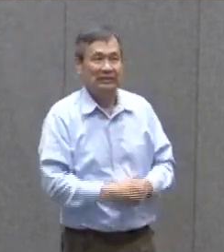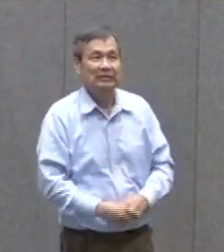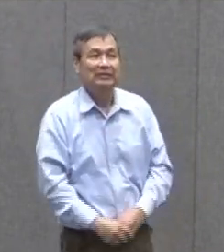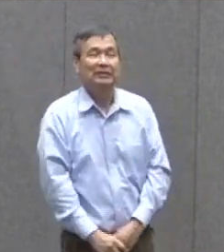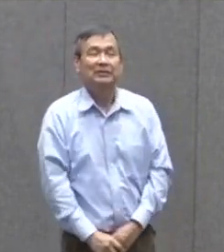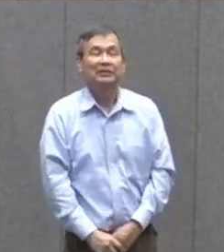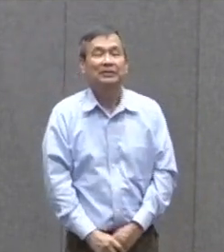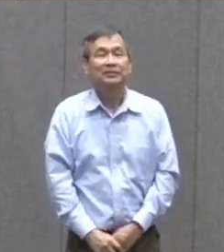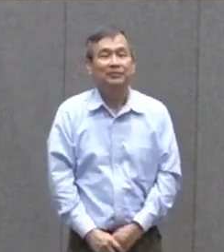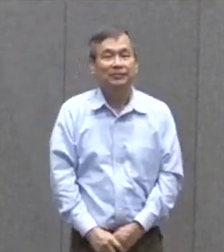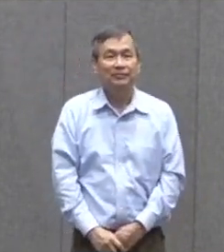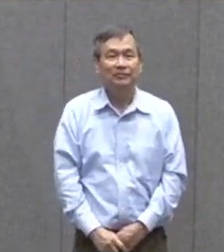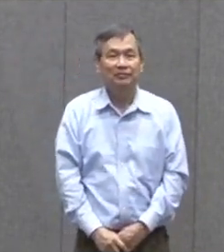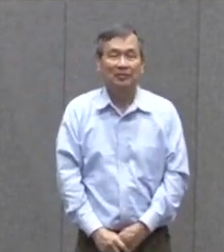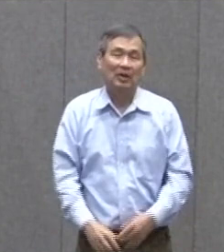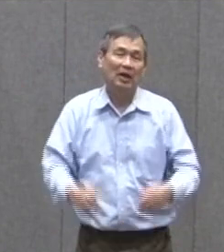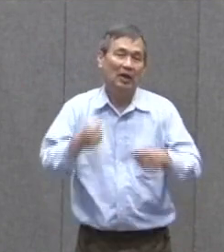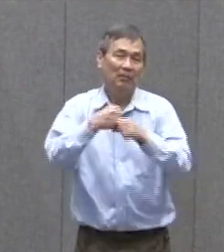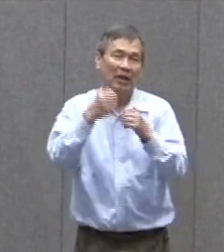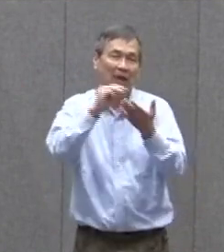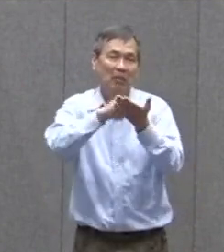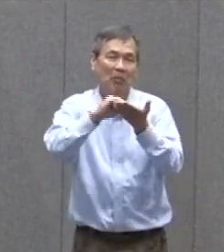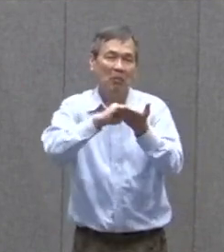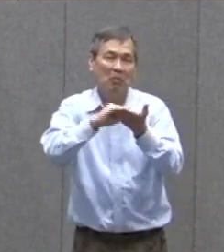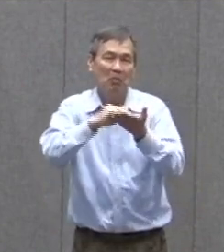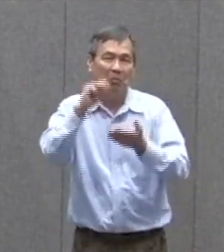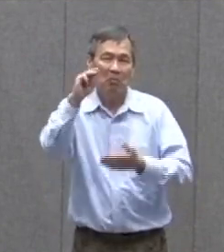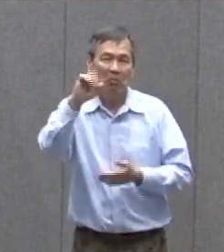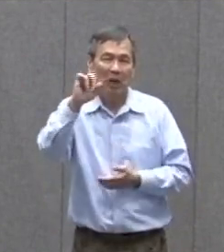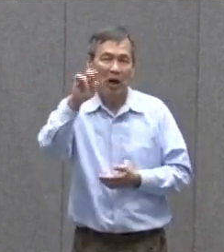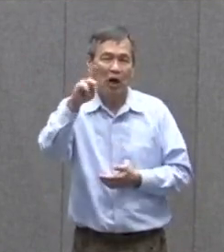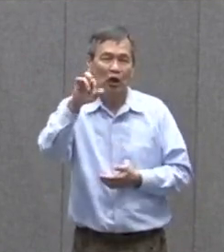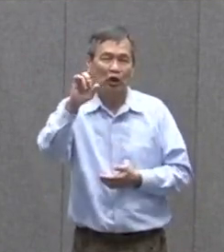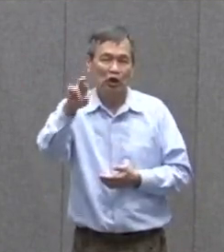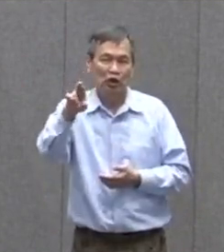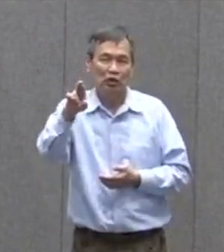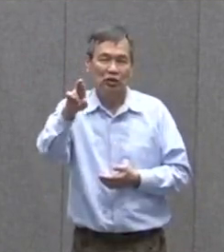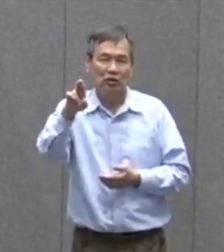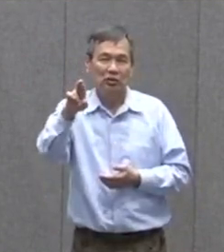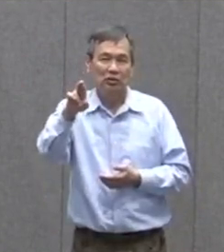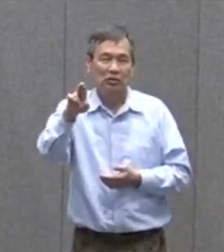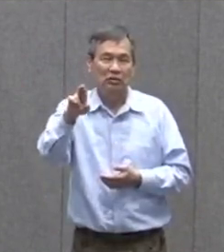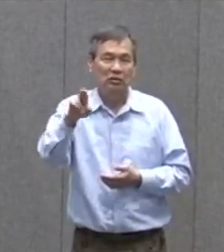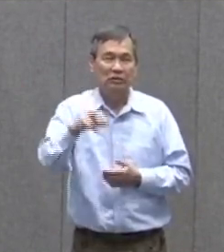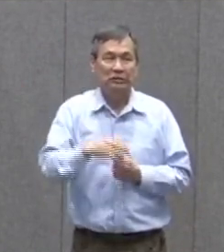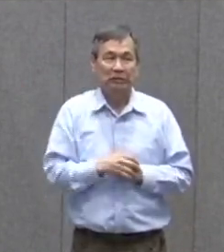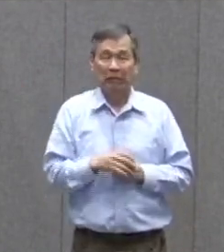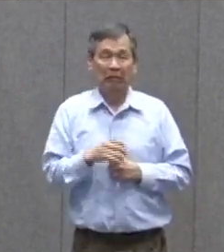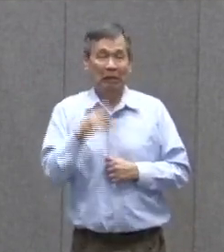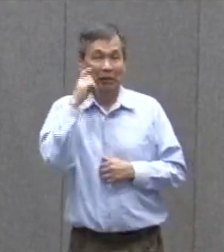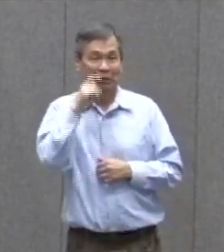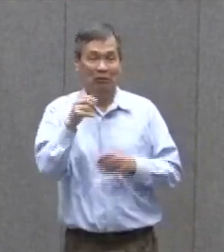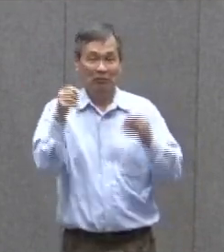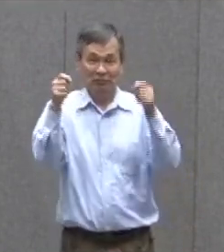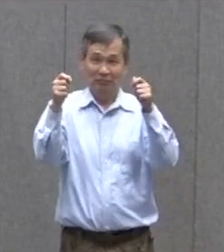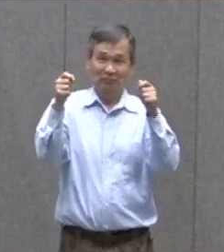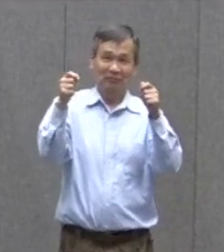And I used markers to create my cards today which means you can kind of see the number through the other side.